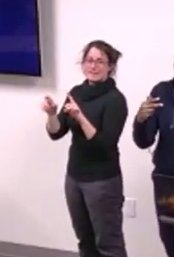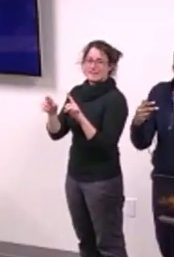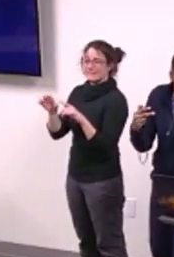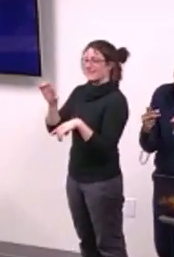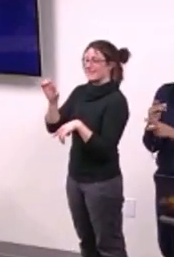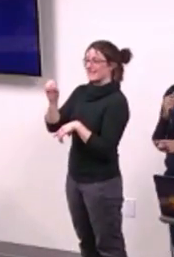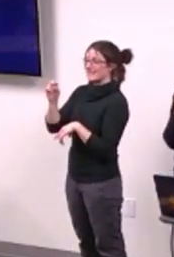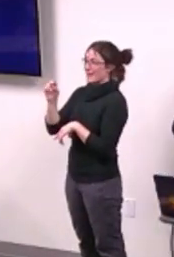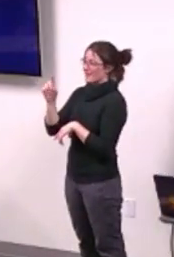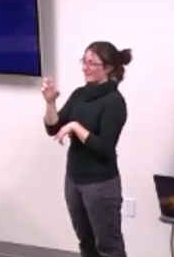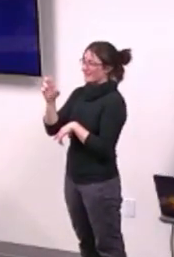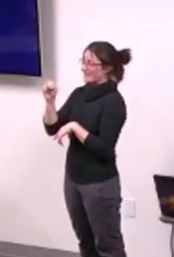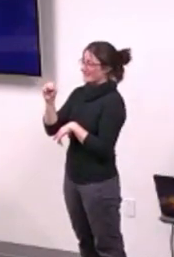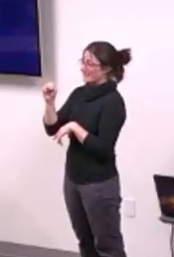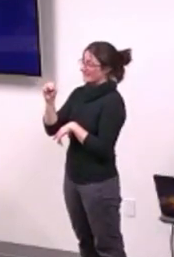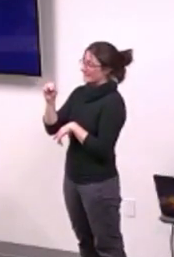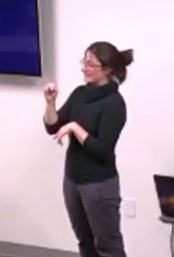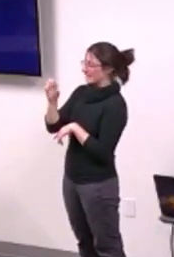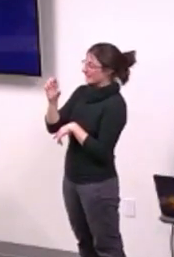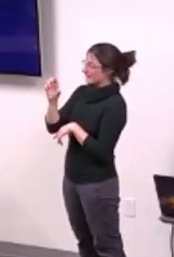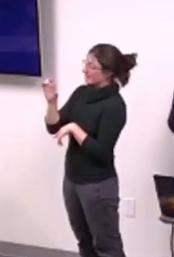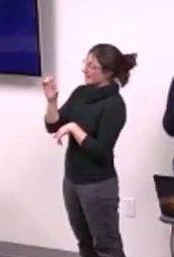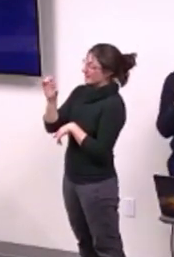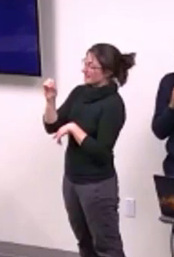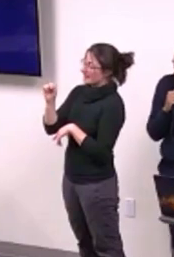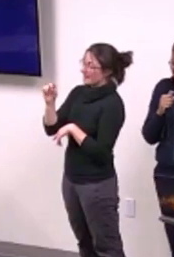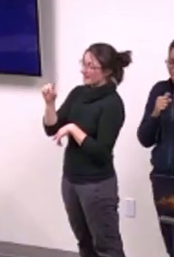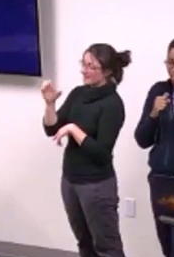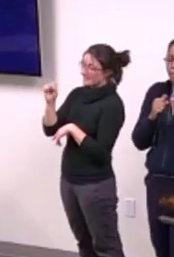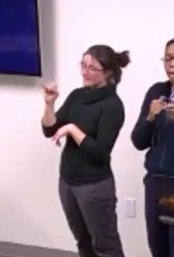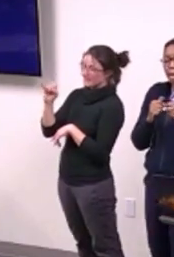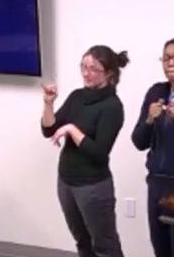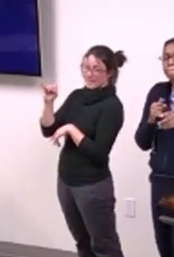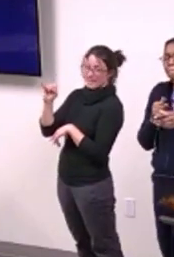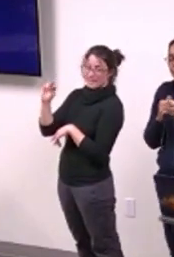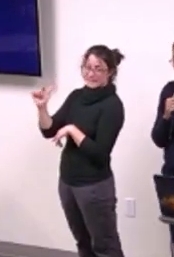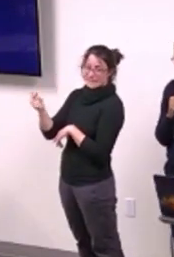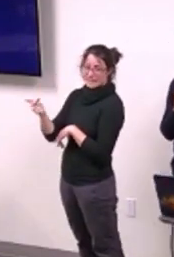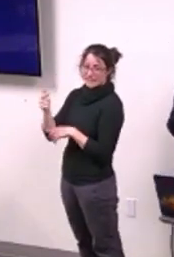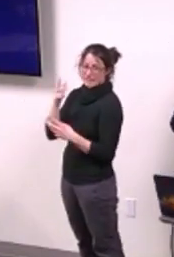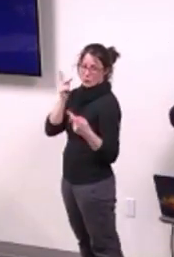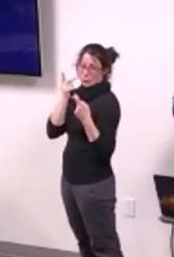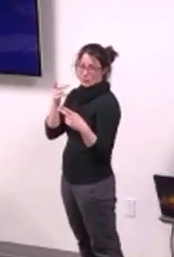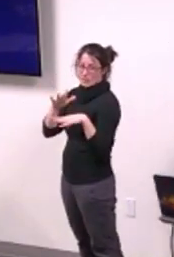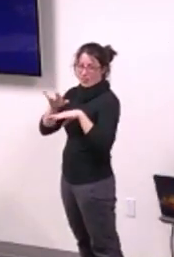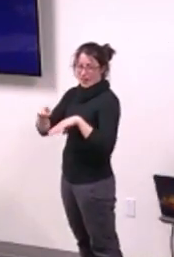Condescending views that really I just did not anticipate.